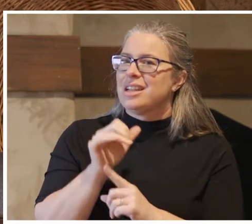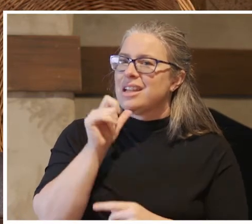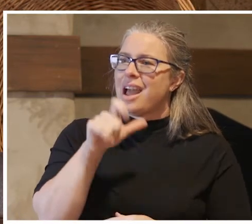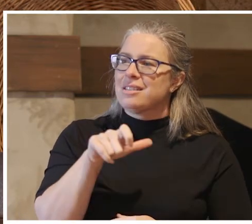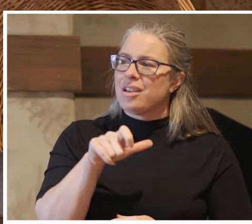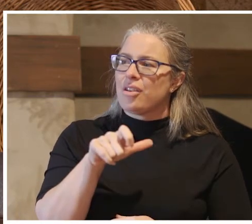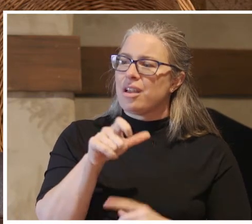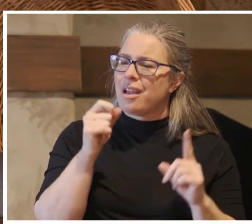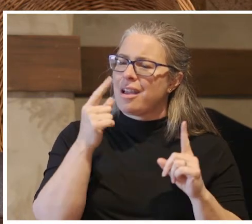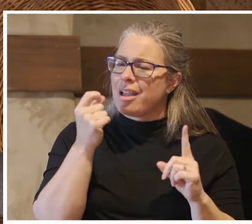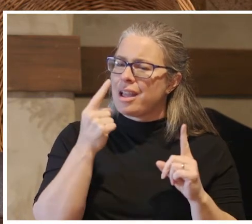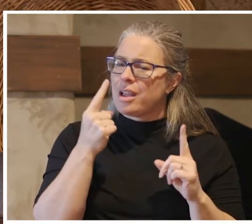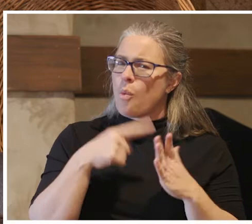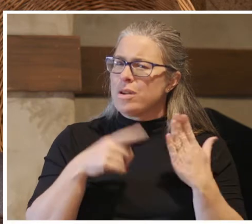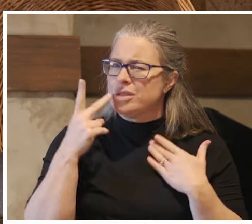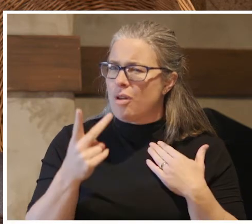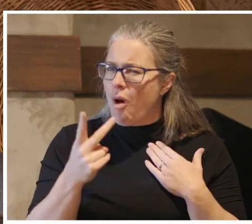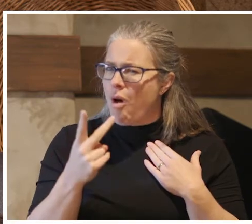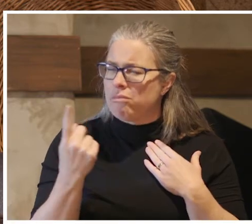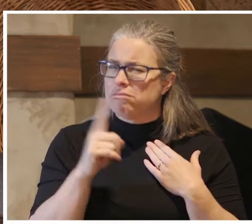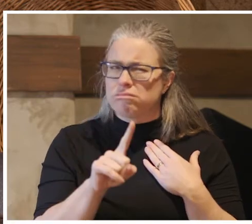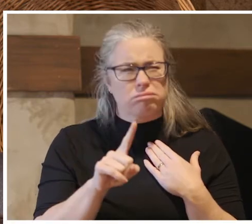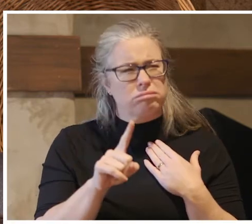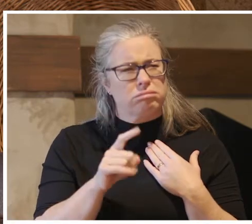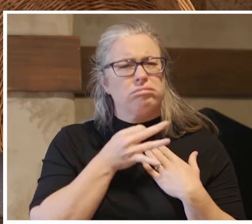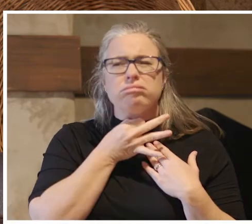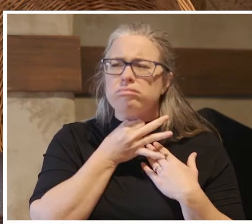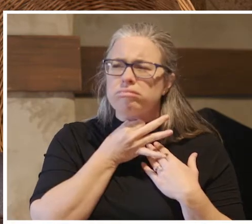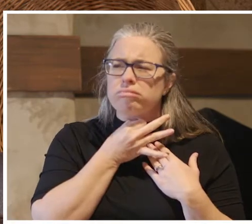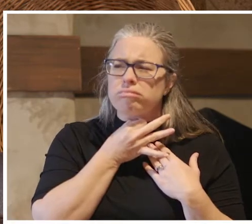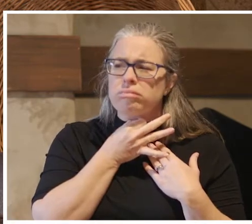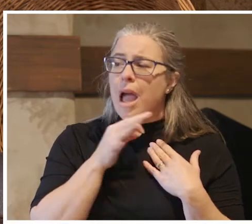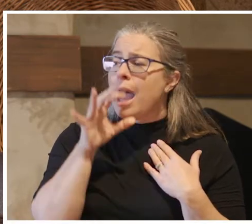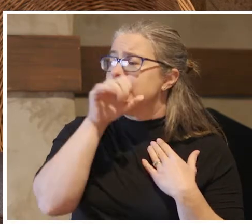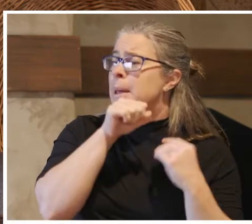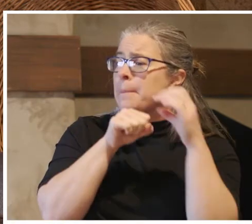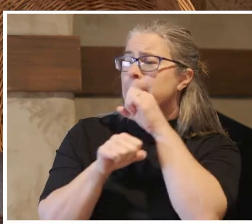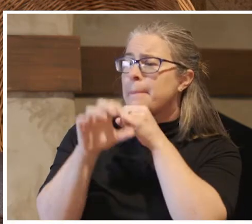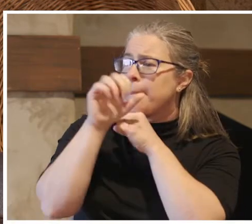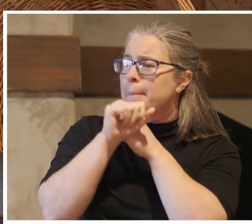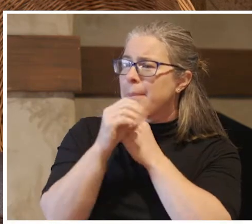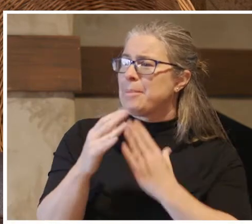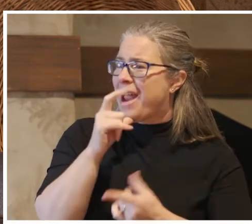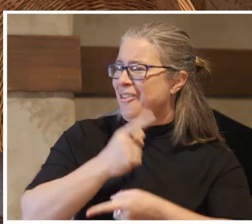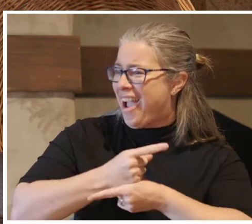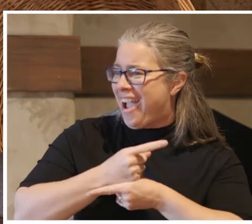not necessarily understanding what she saw when she came to the zoo, so making some assumptions that may or may not be right